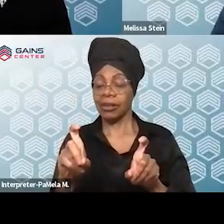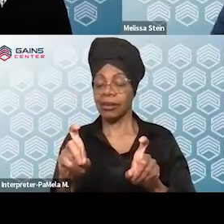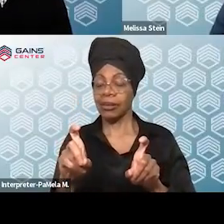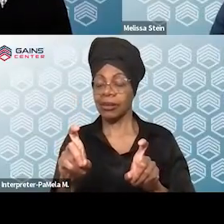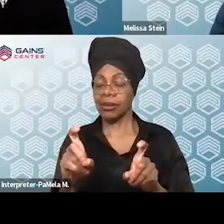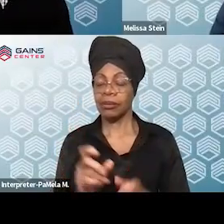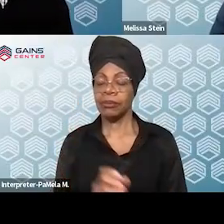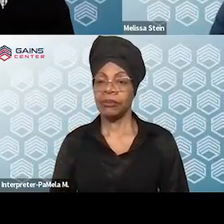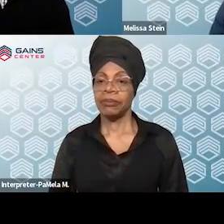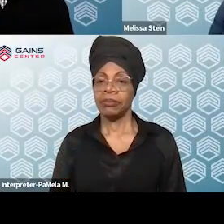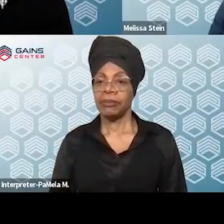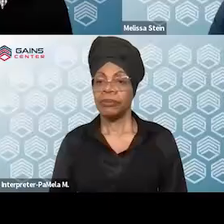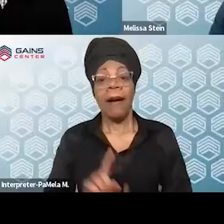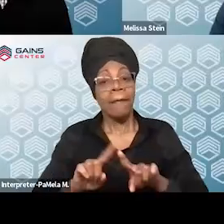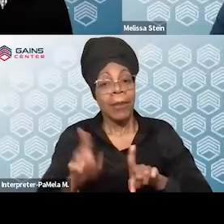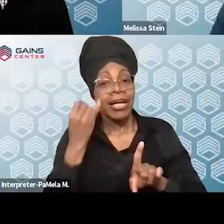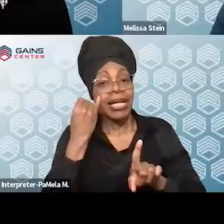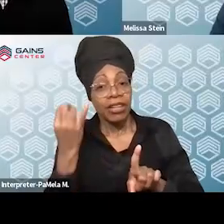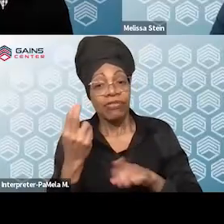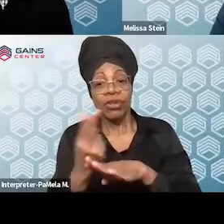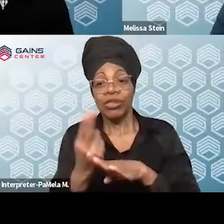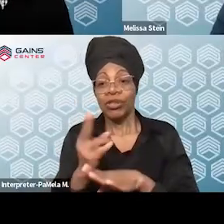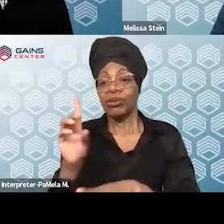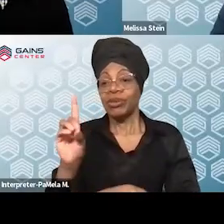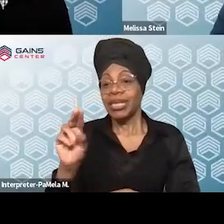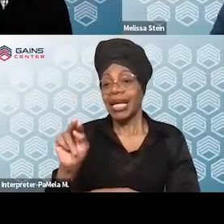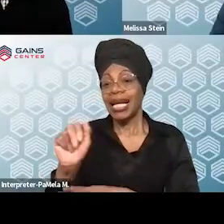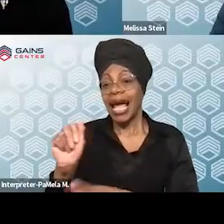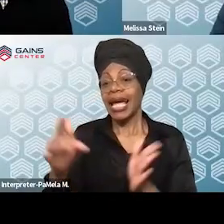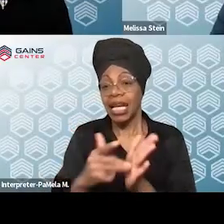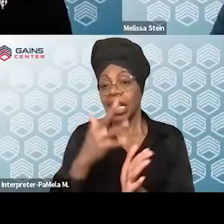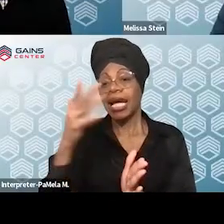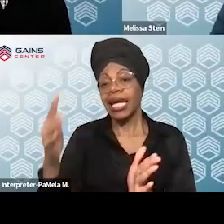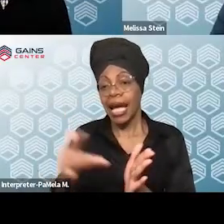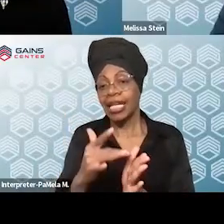Unless you're gonna use DNA authentication, that would be the only exception, right?